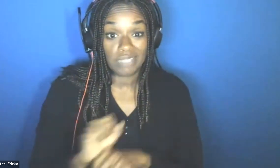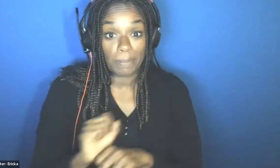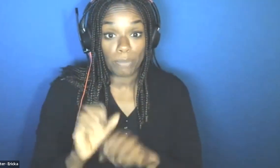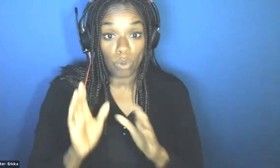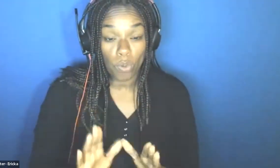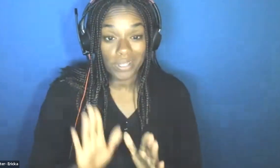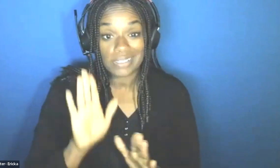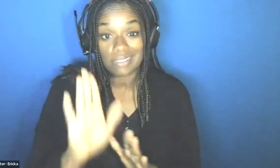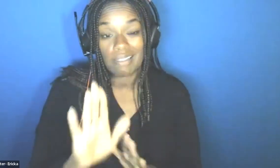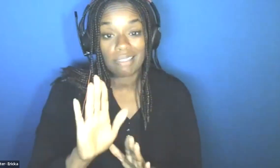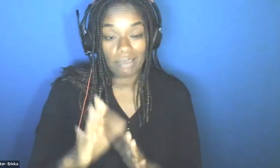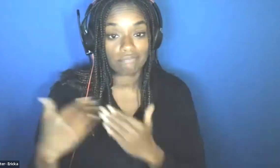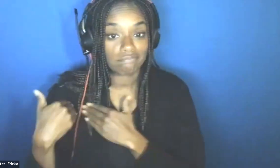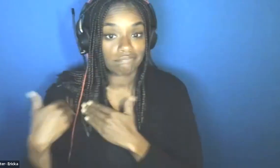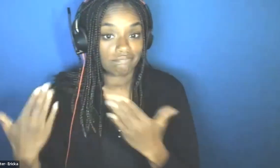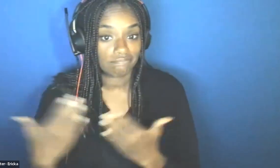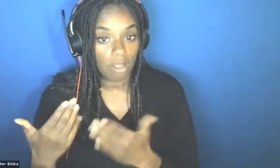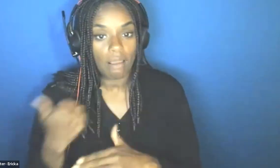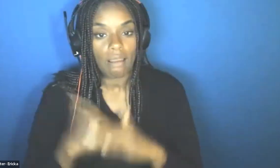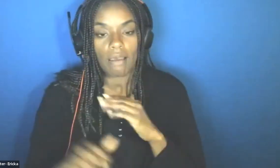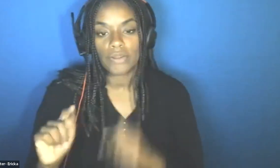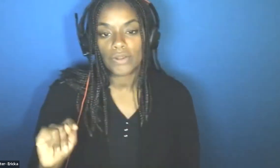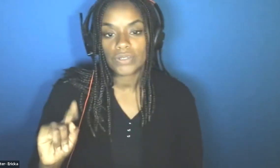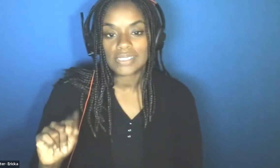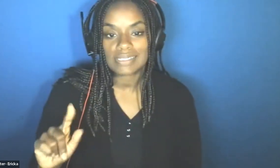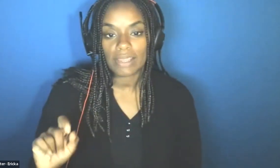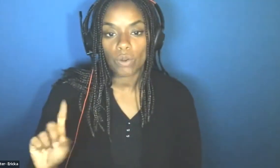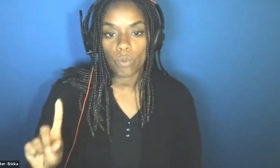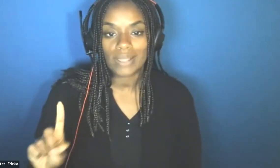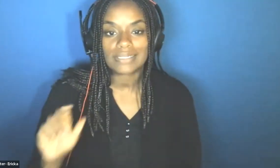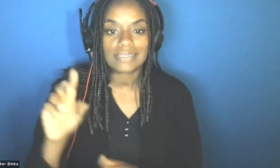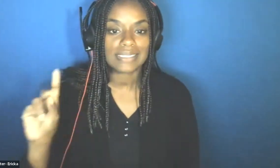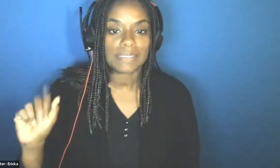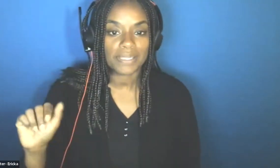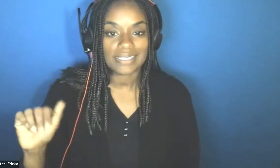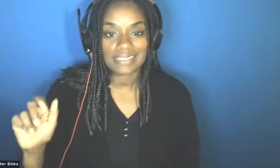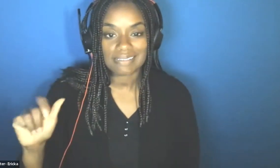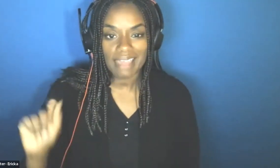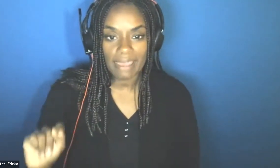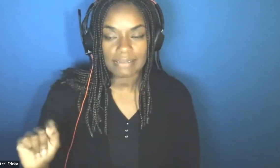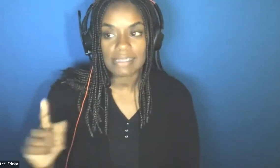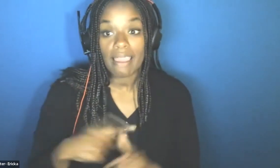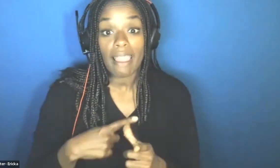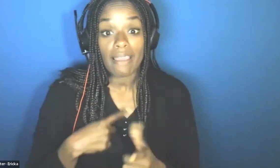First we're going to define disability as it applies to alcohol and drug use disorders, substance abuse disorders, and opioid use disorders.